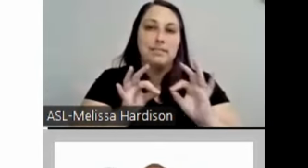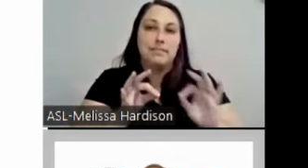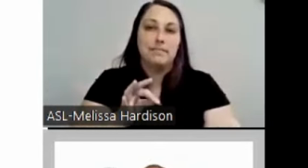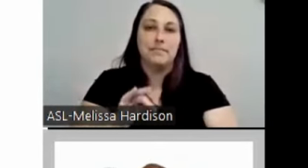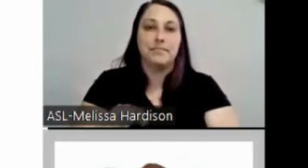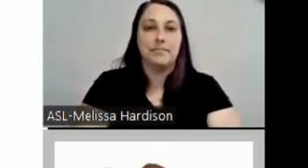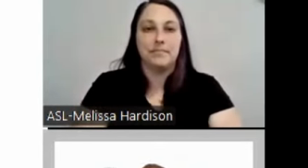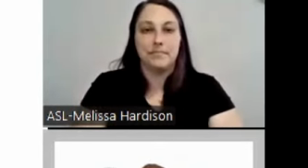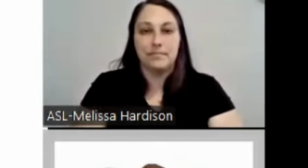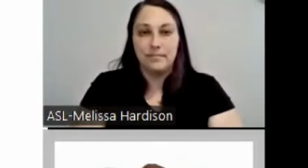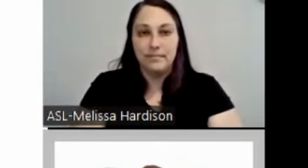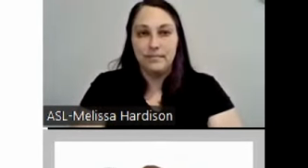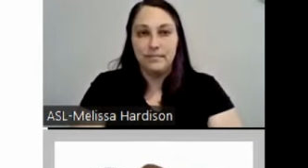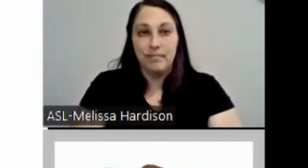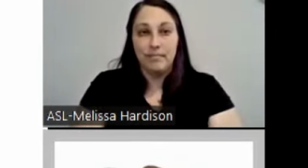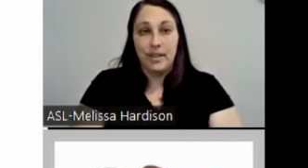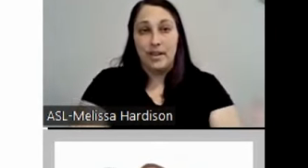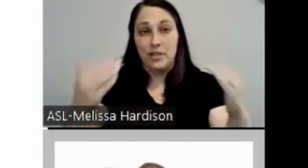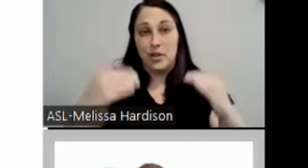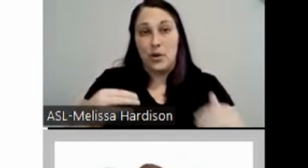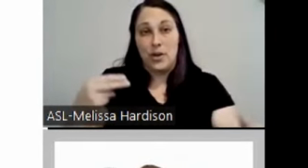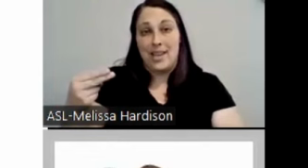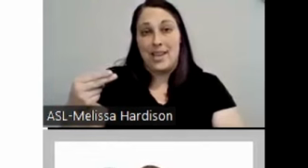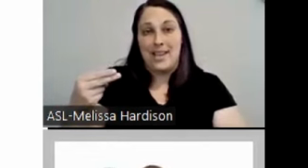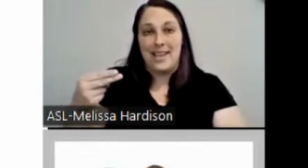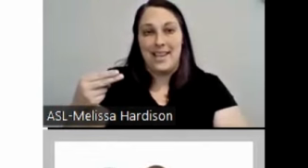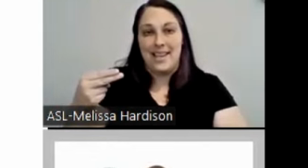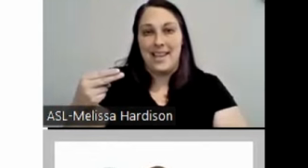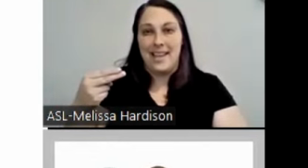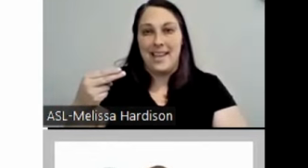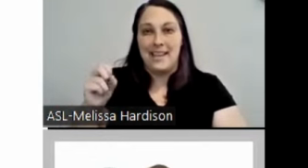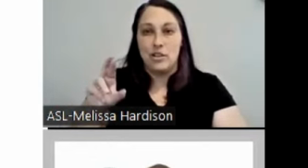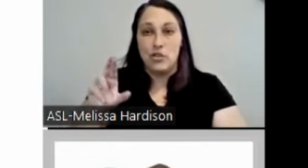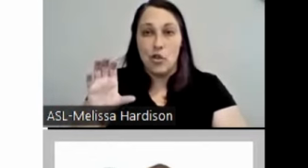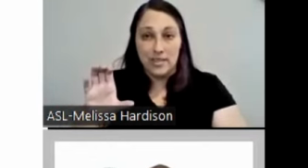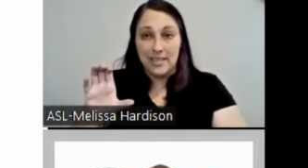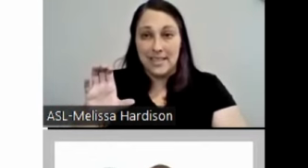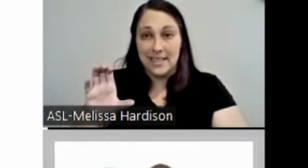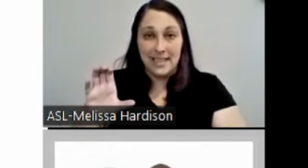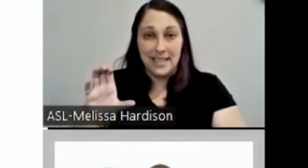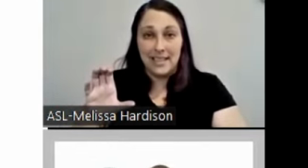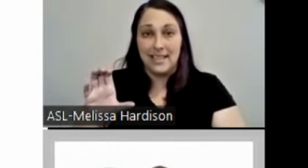Can't. Now I will post some questions to our panelists, Tracy I will start